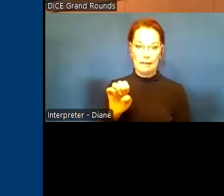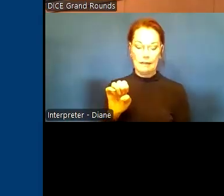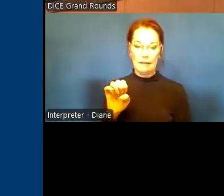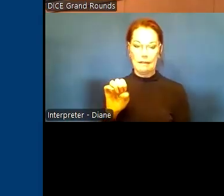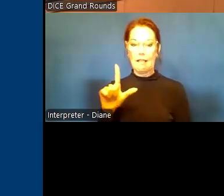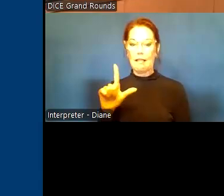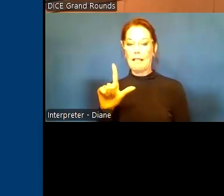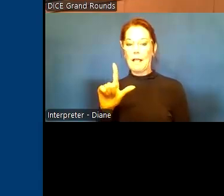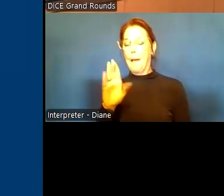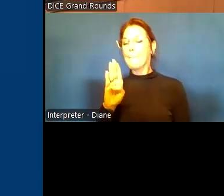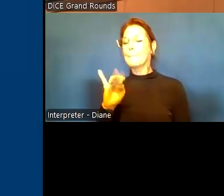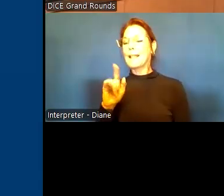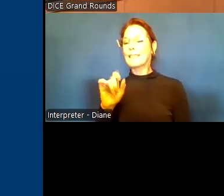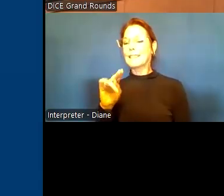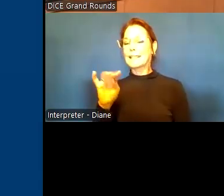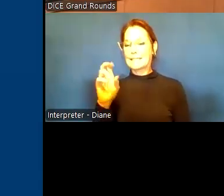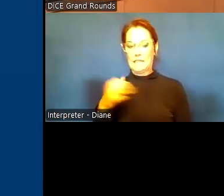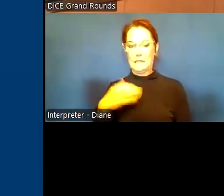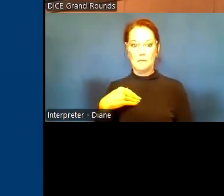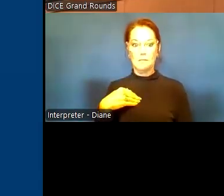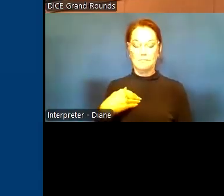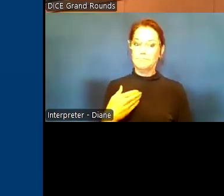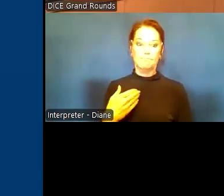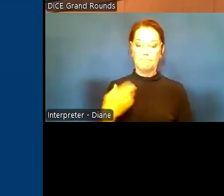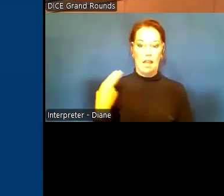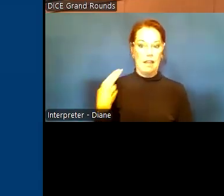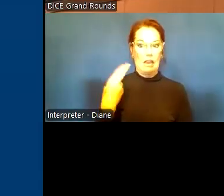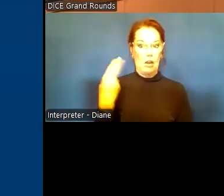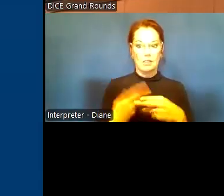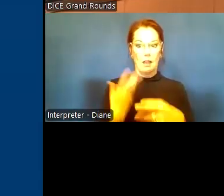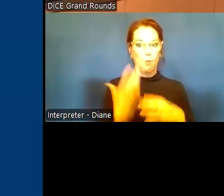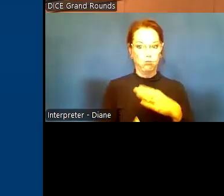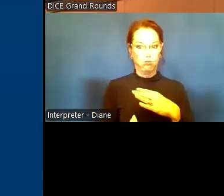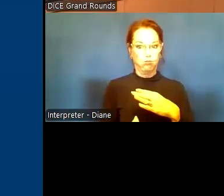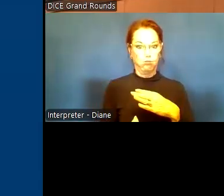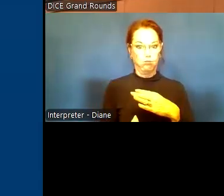um it wasn't until I got involved with with this whole Endeavor Endeavor and with this